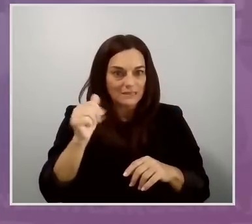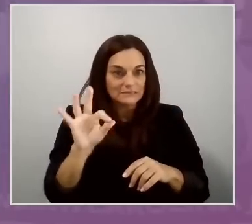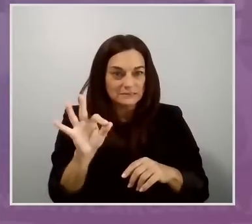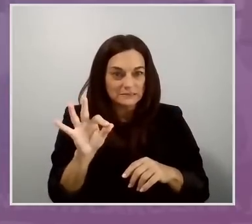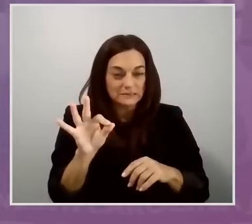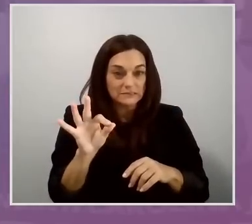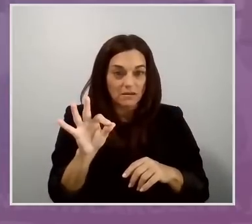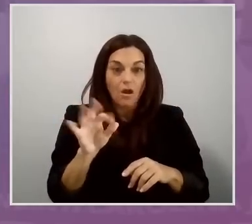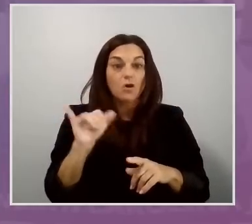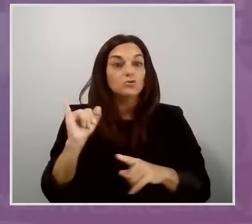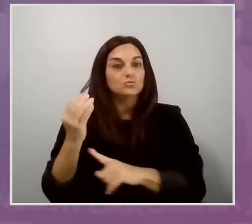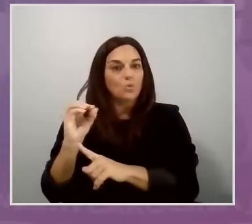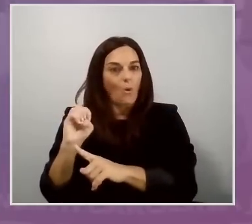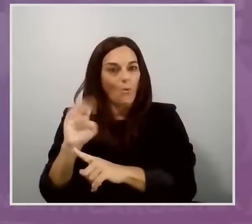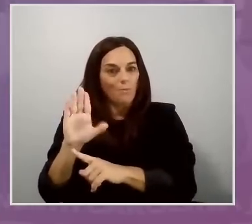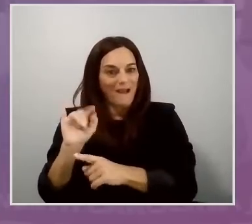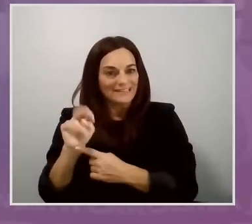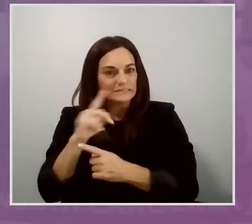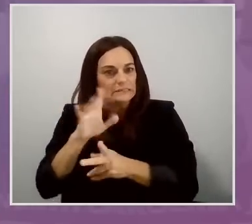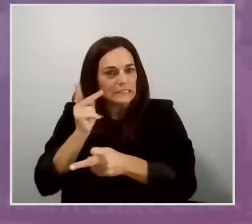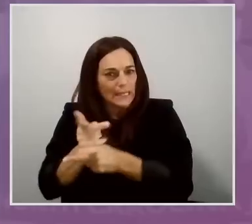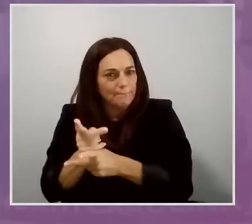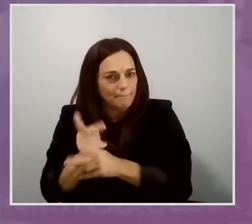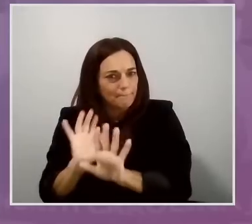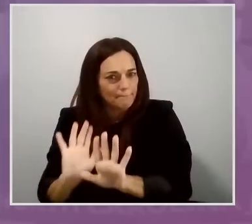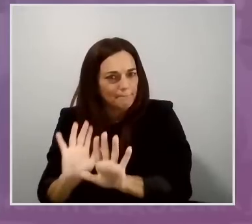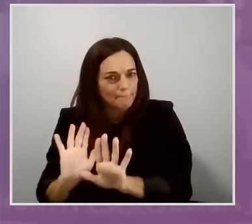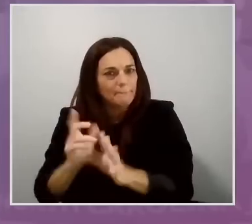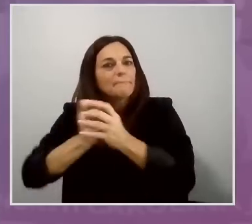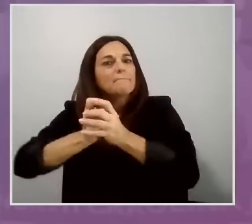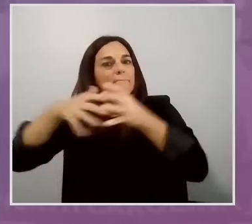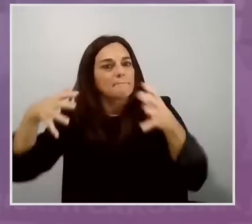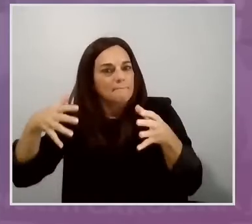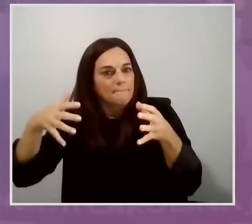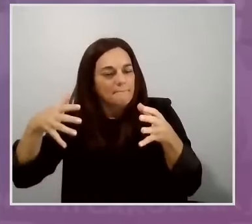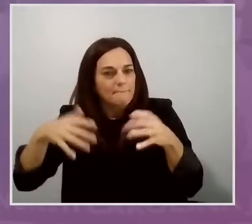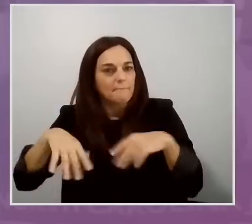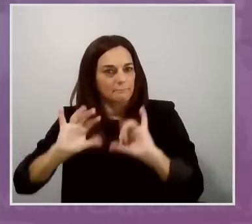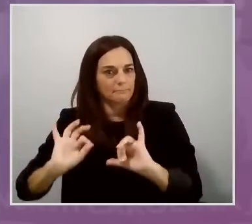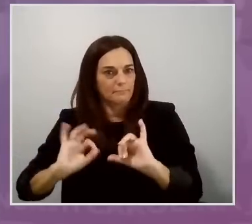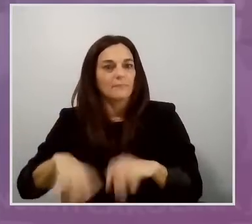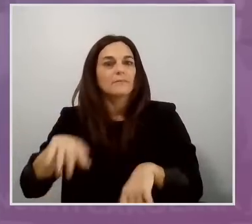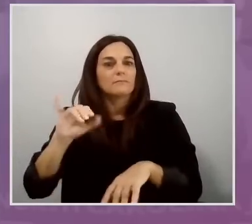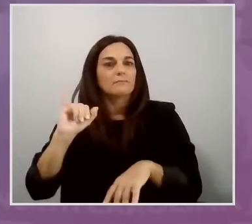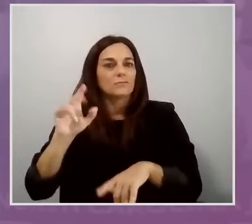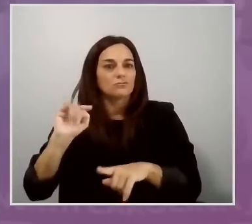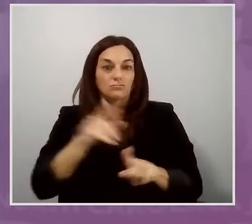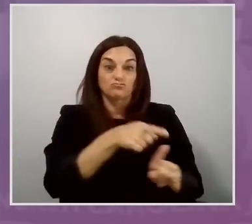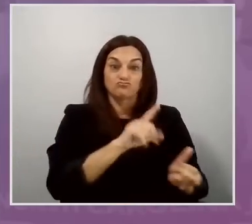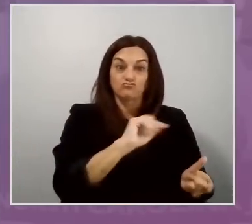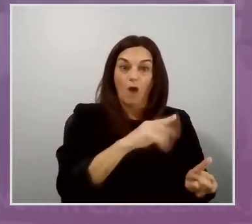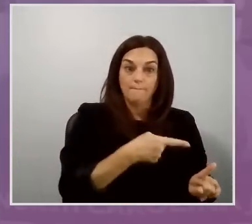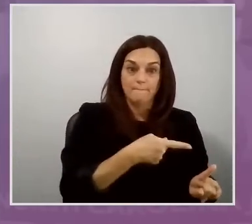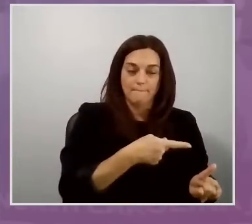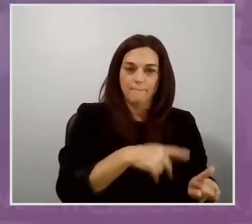PEOPLE WHO HAVE THIS NEW PREEXISTING CONDITION OF COVID-19. AND JOE BIDEN IS SAYING LET'S EXPAND THE AFFORDABLE CARE